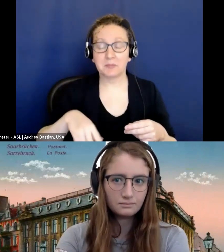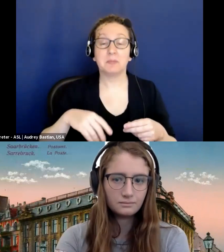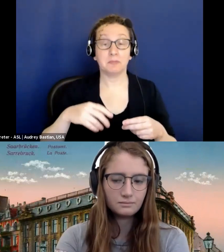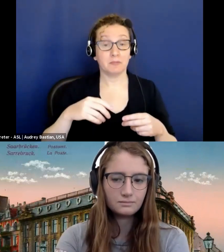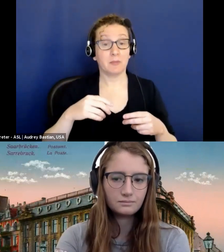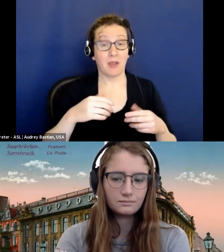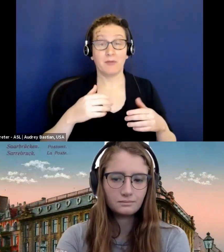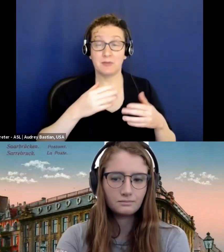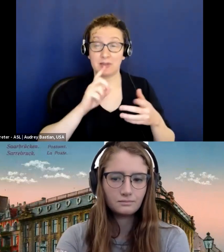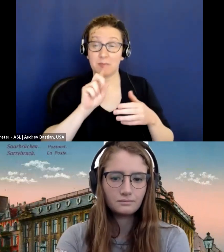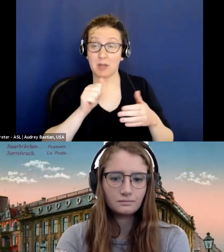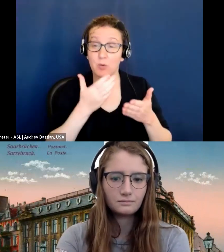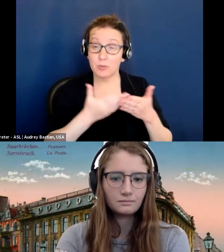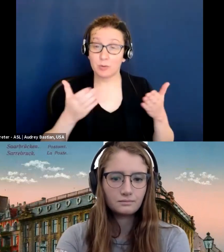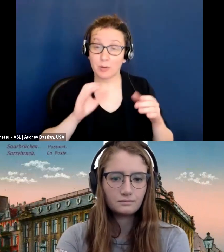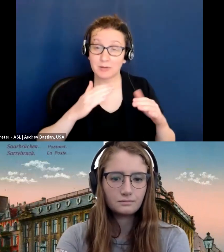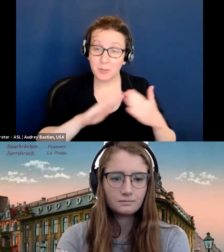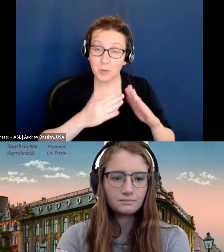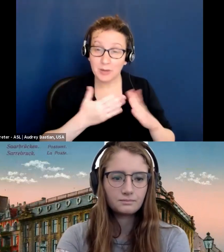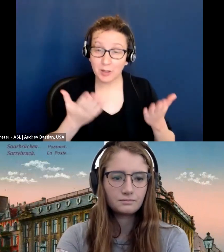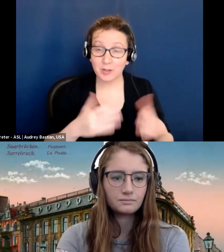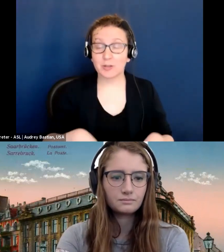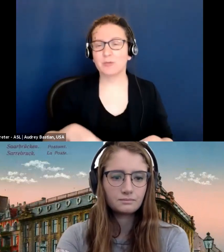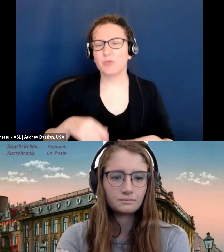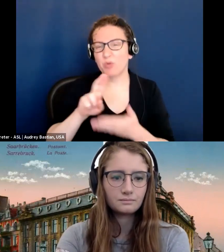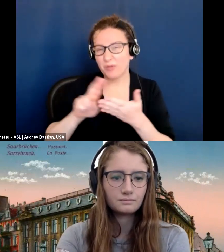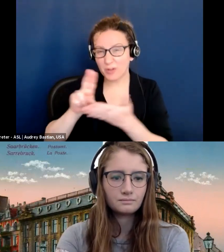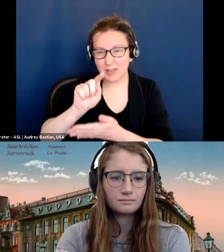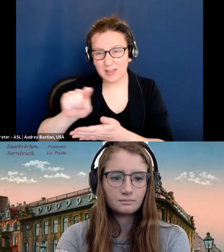community, probably from universities. I see a couple of folks that look like